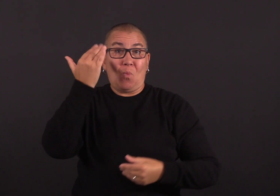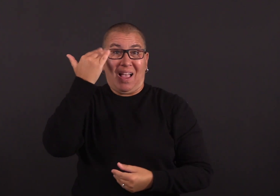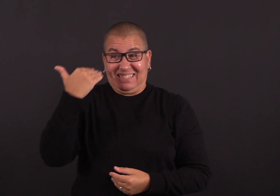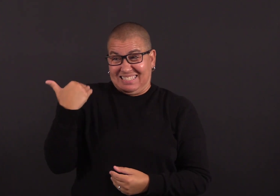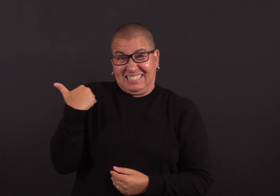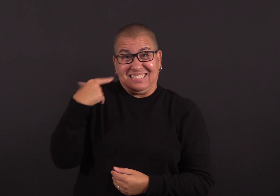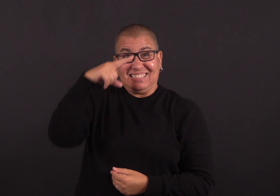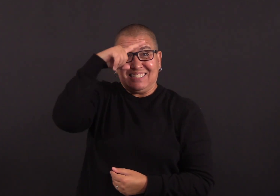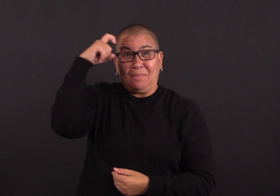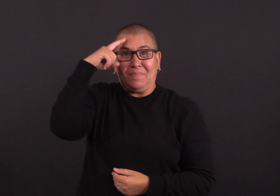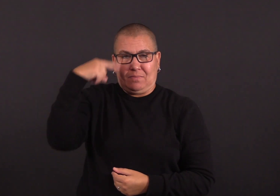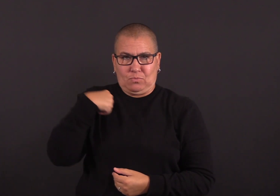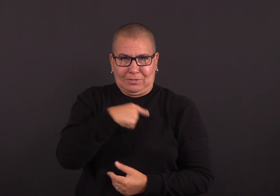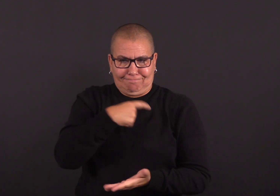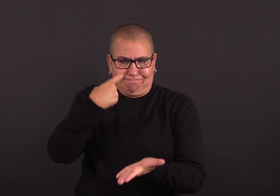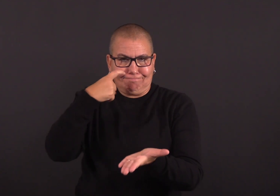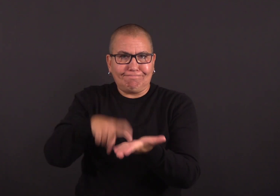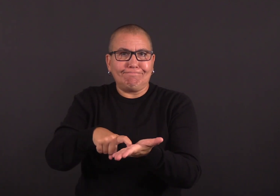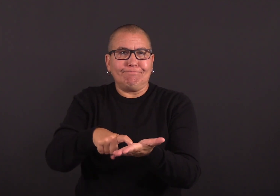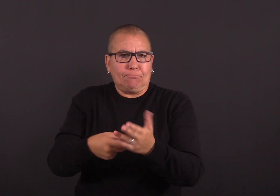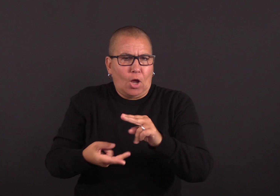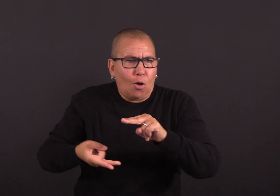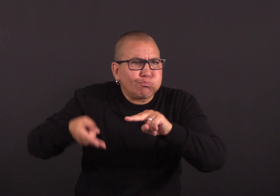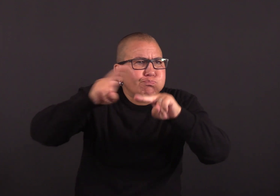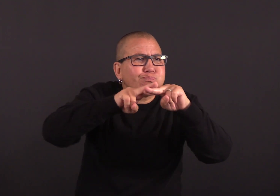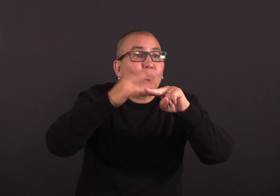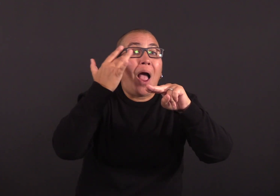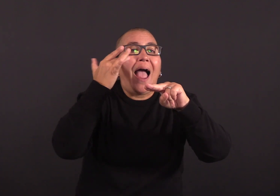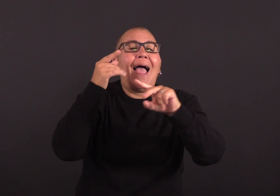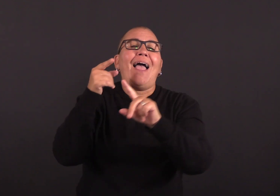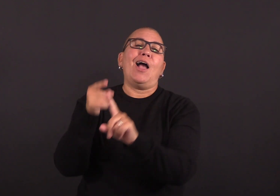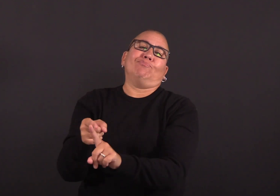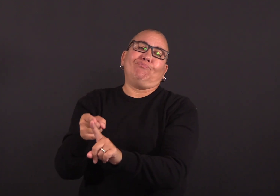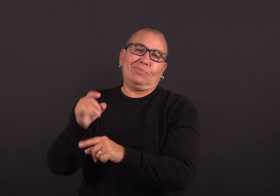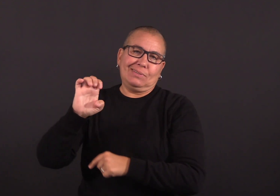than any other currently circulating strain. Dr. Roberts answered questions about the